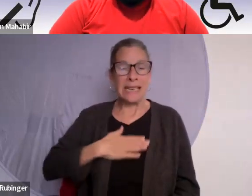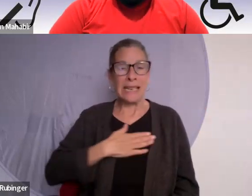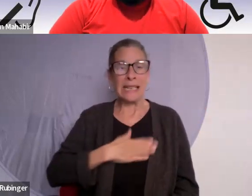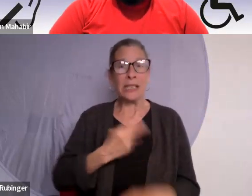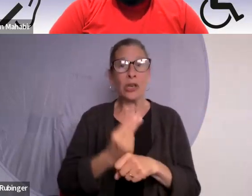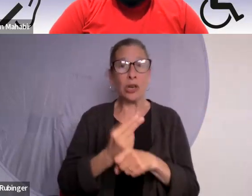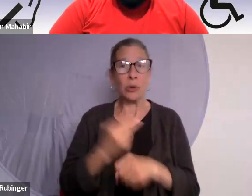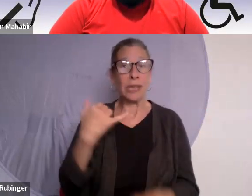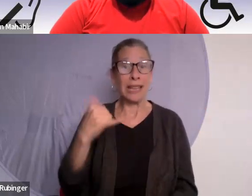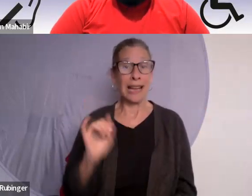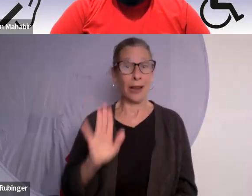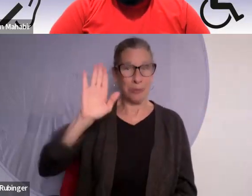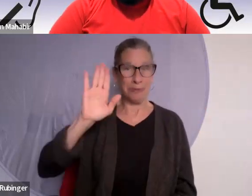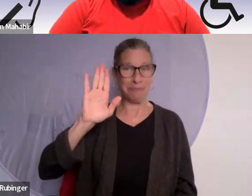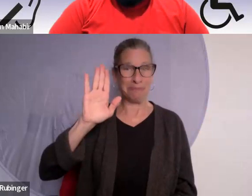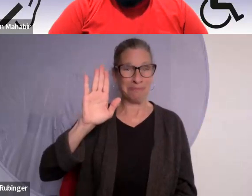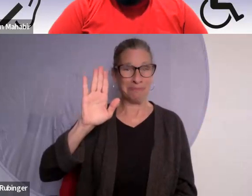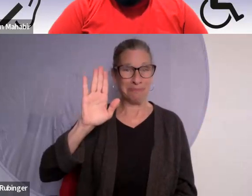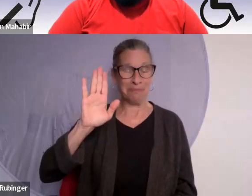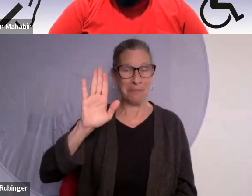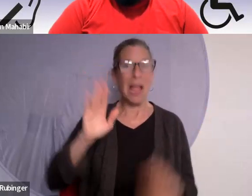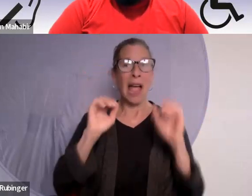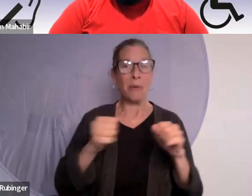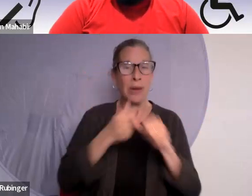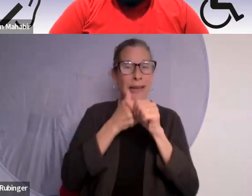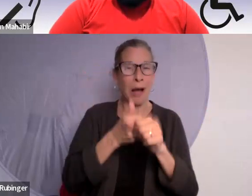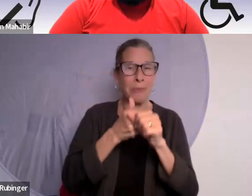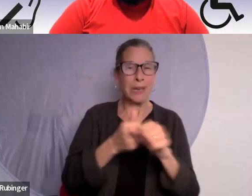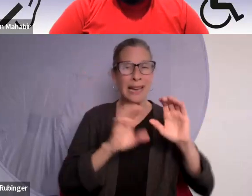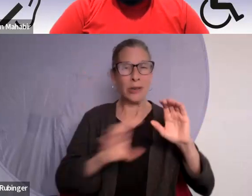your hand reaction, so we can update your zoom setting during